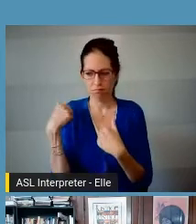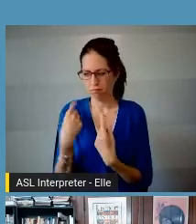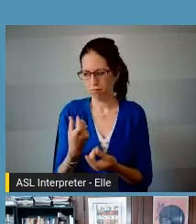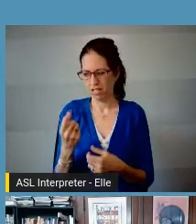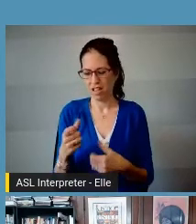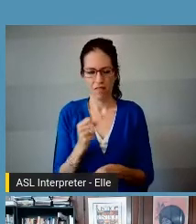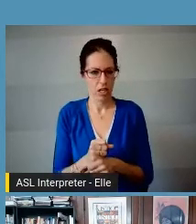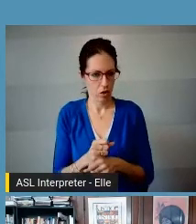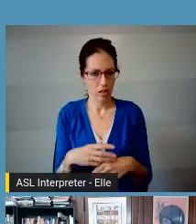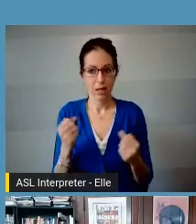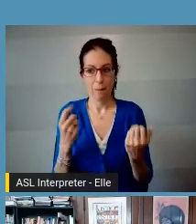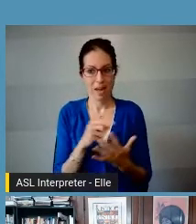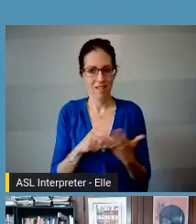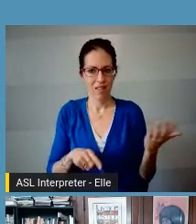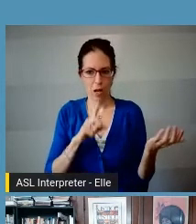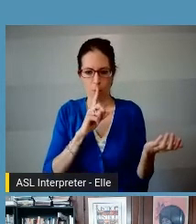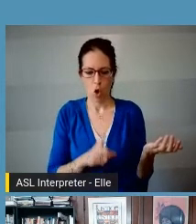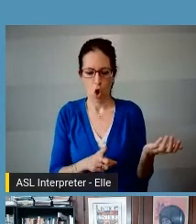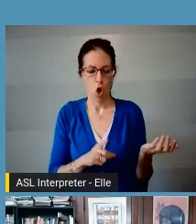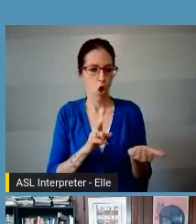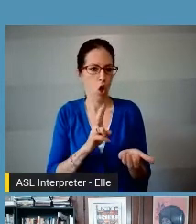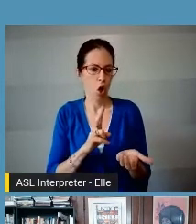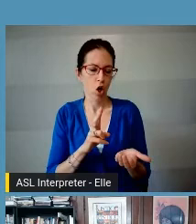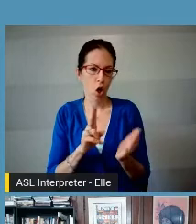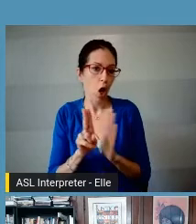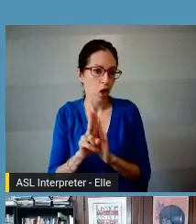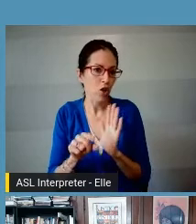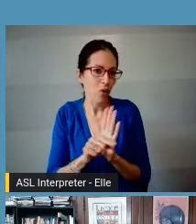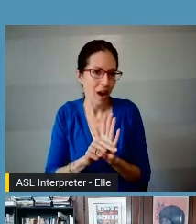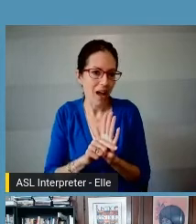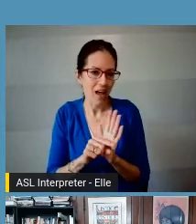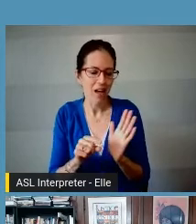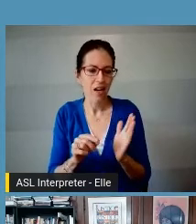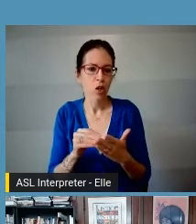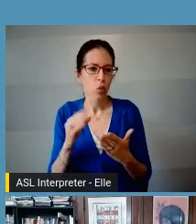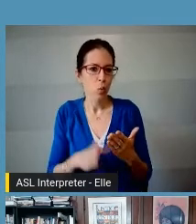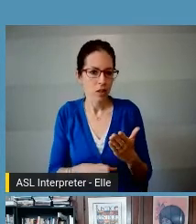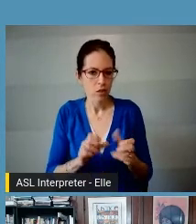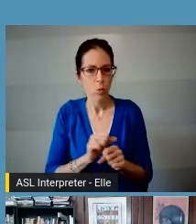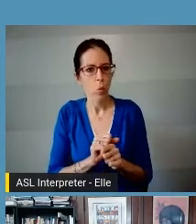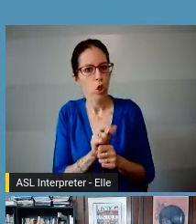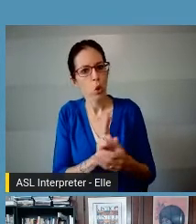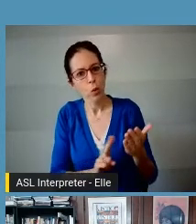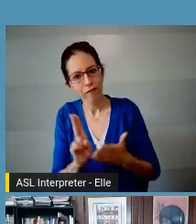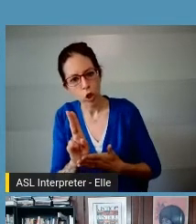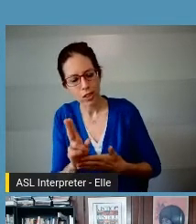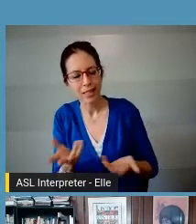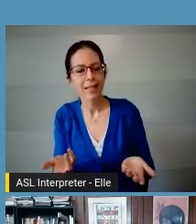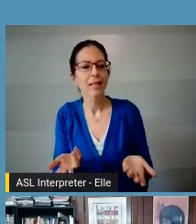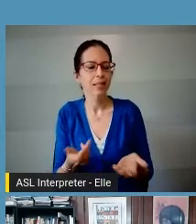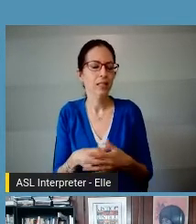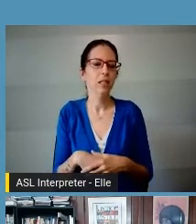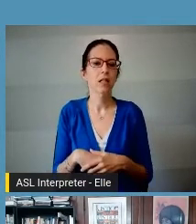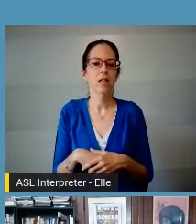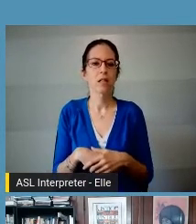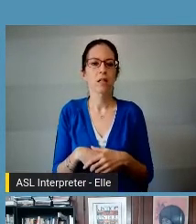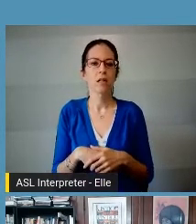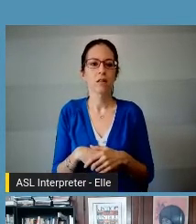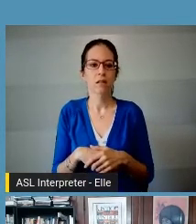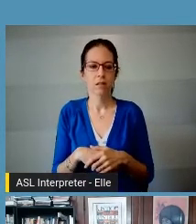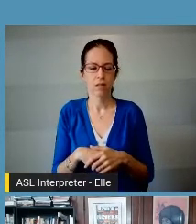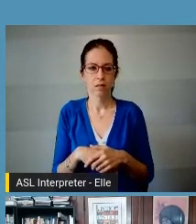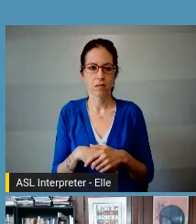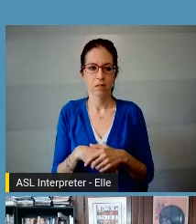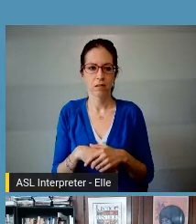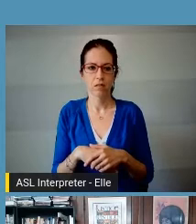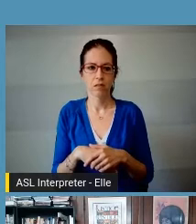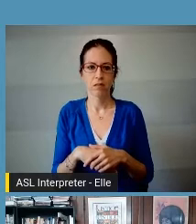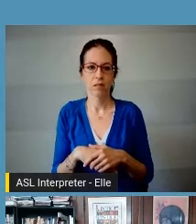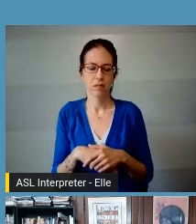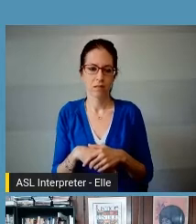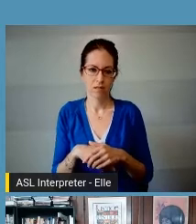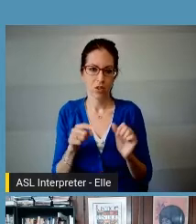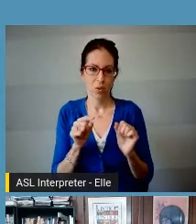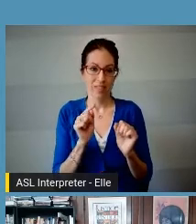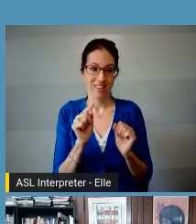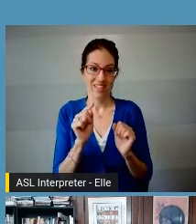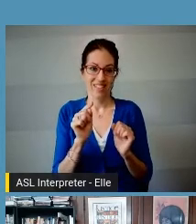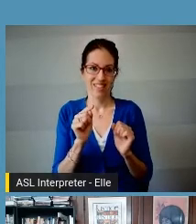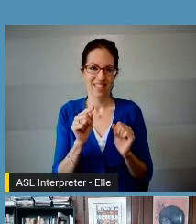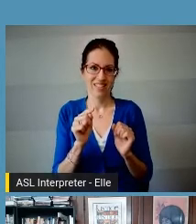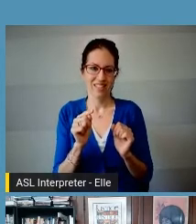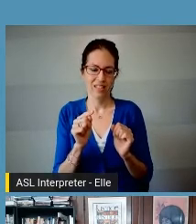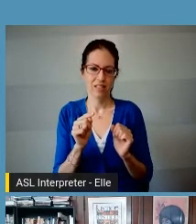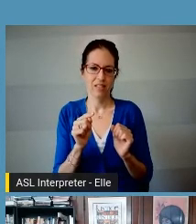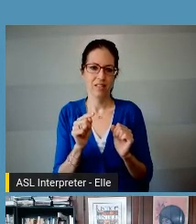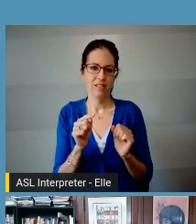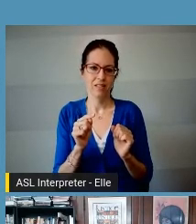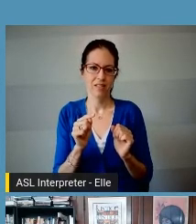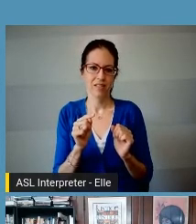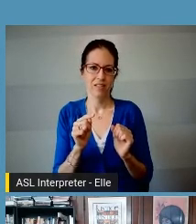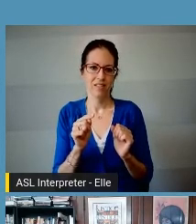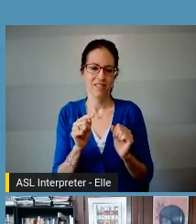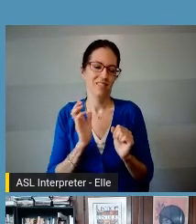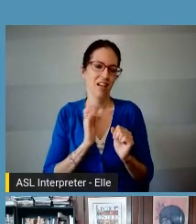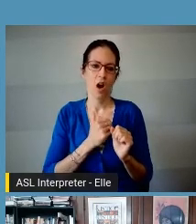them are undergraduates, at universities around here and we call this hour educational program.